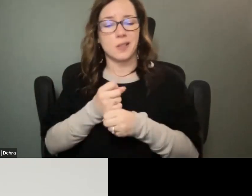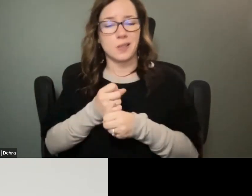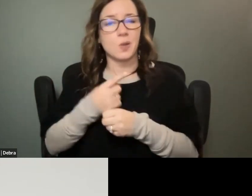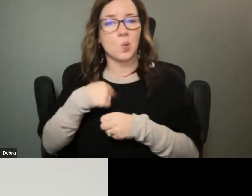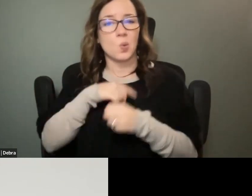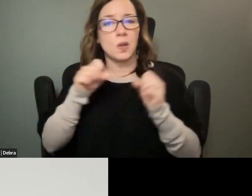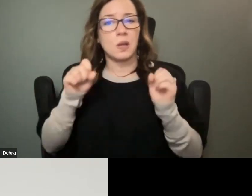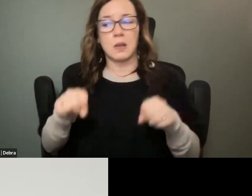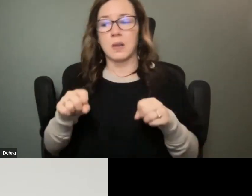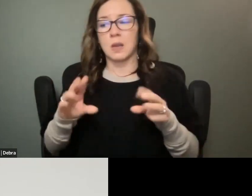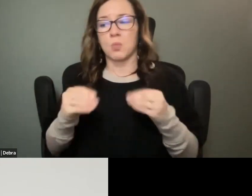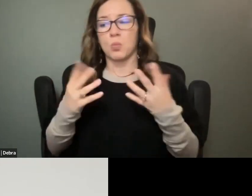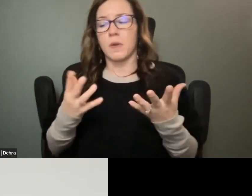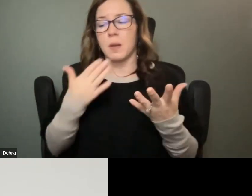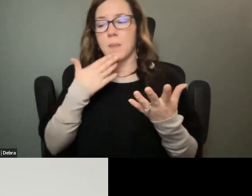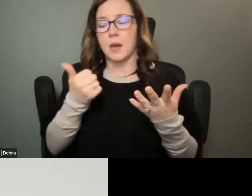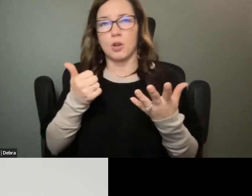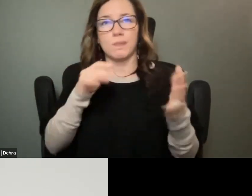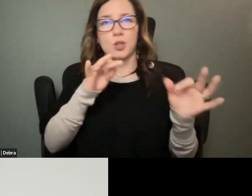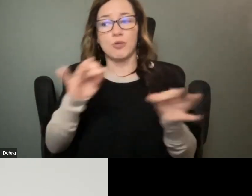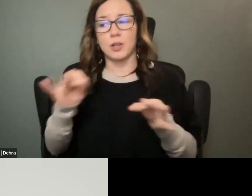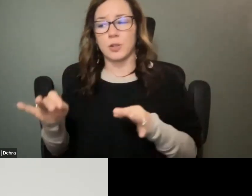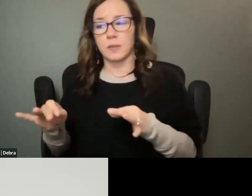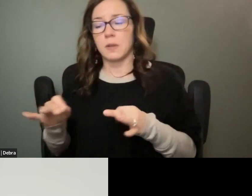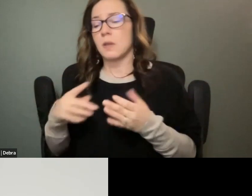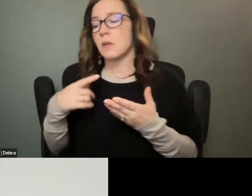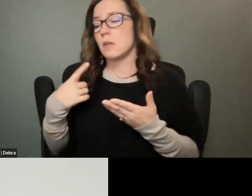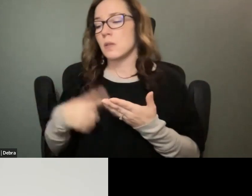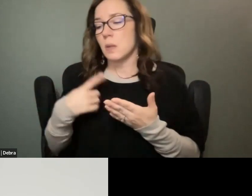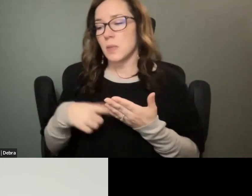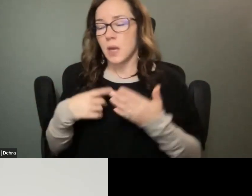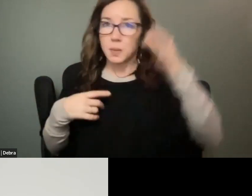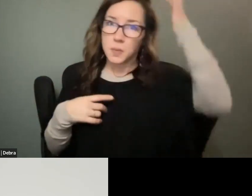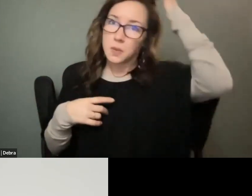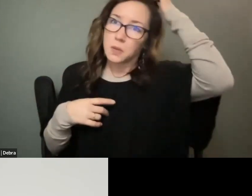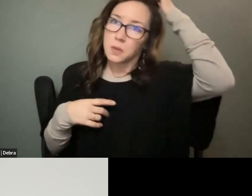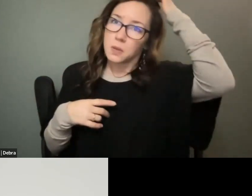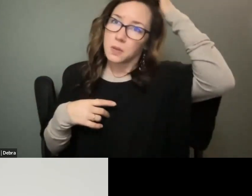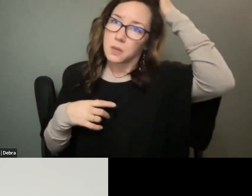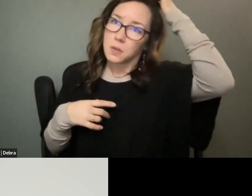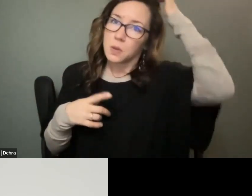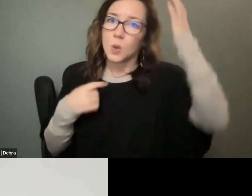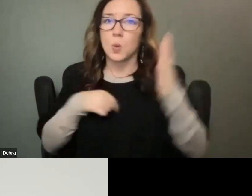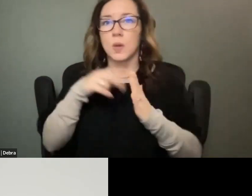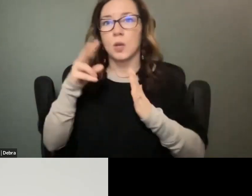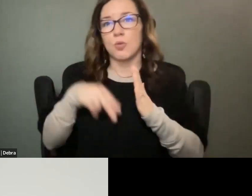give you a better Direction because sometimes